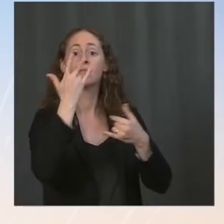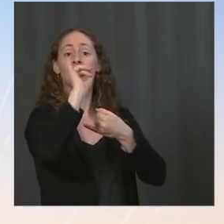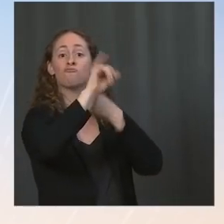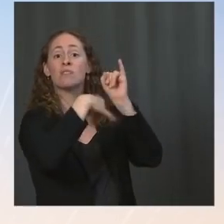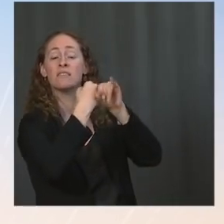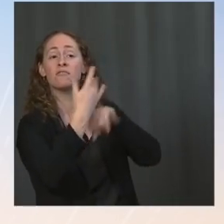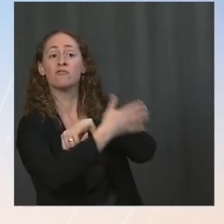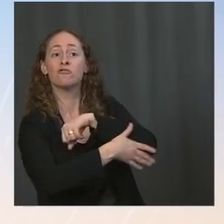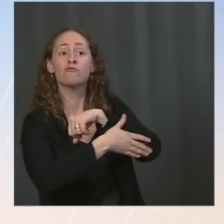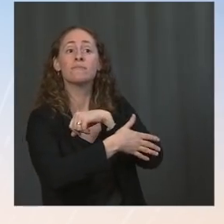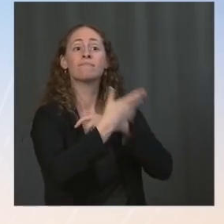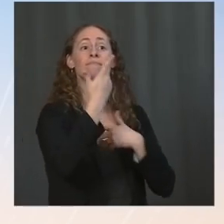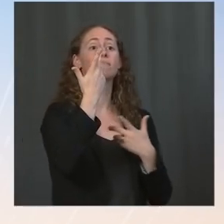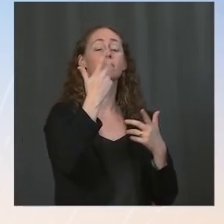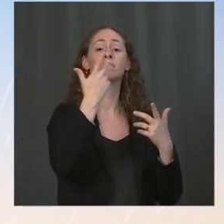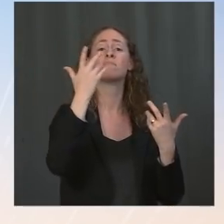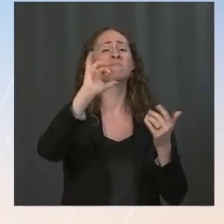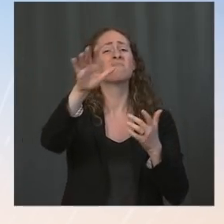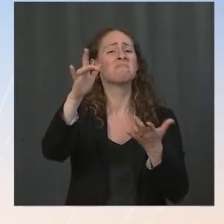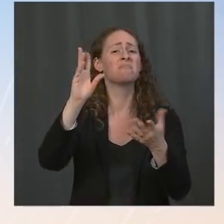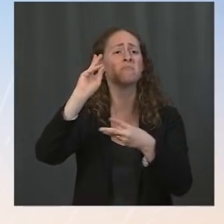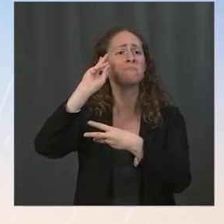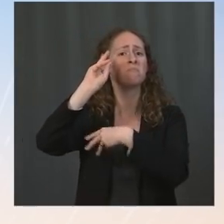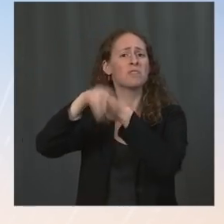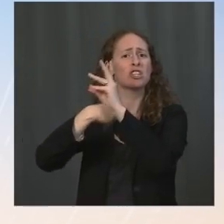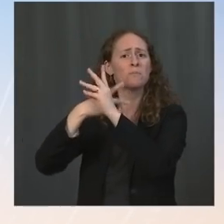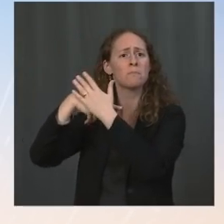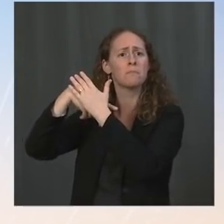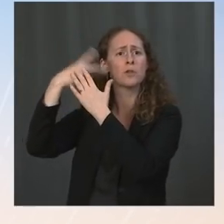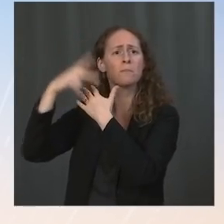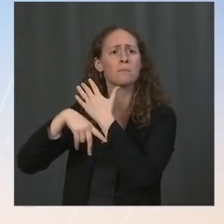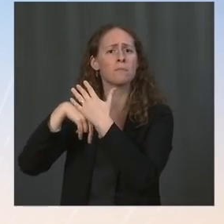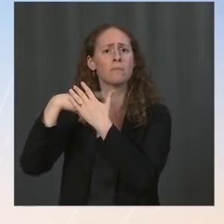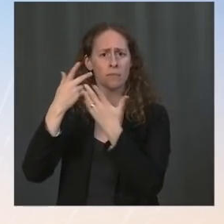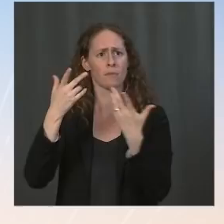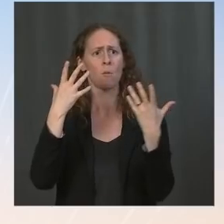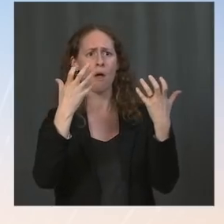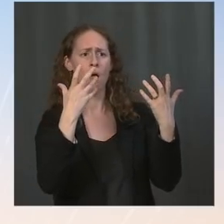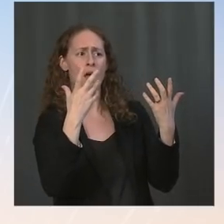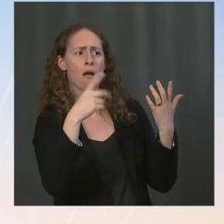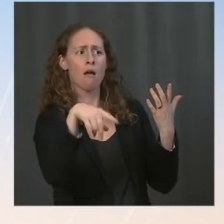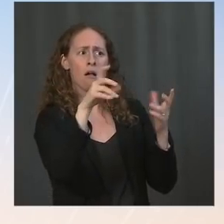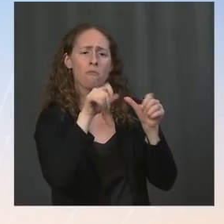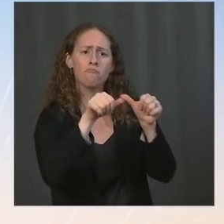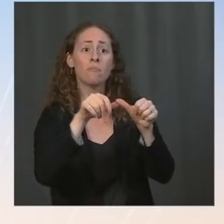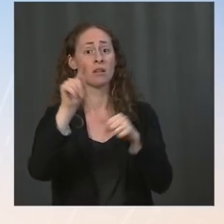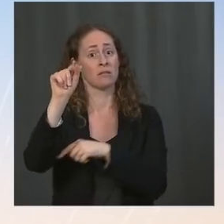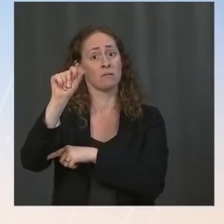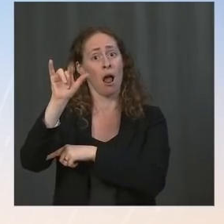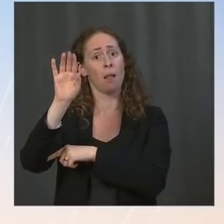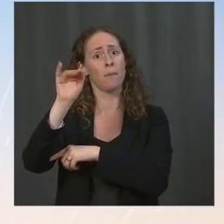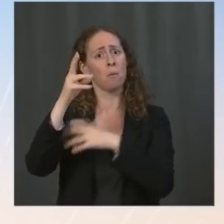who want to get assistance in, and by the Taliban, to get these airports operational and running. The Press: You anticipated part of my next one,